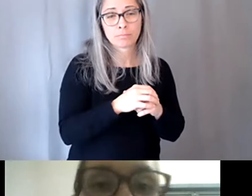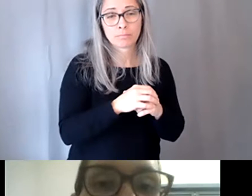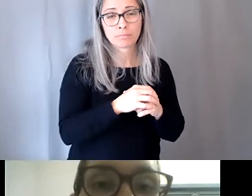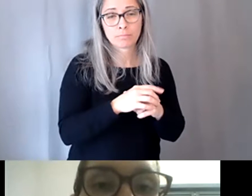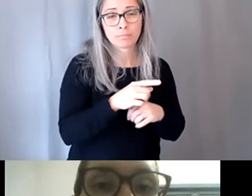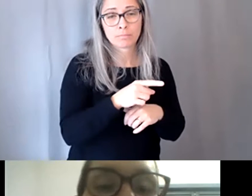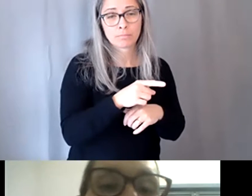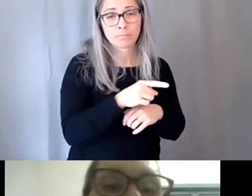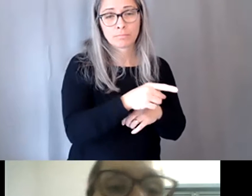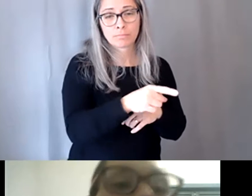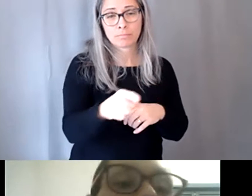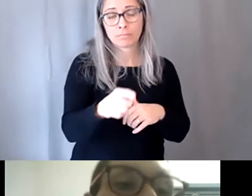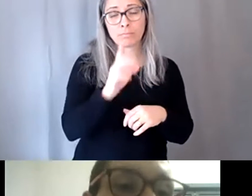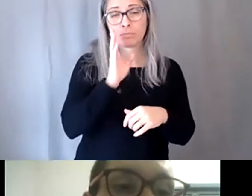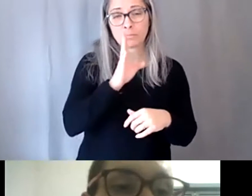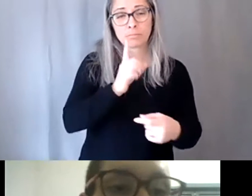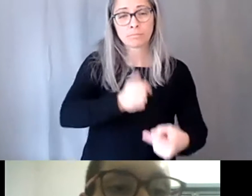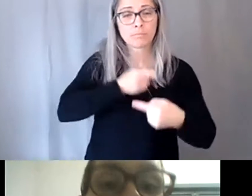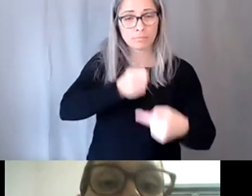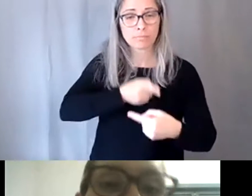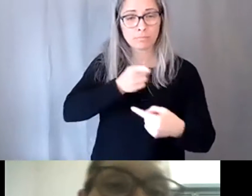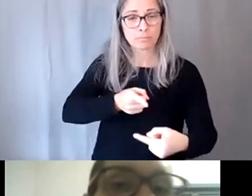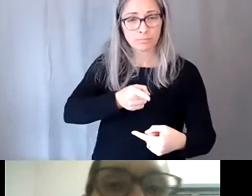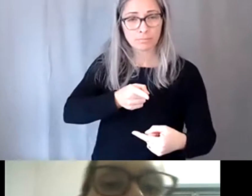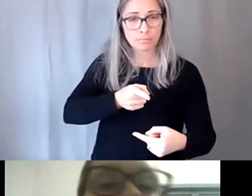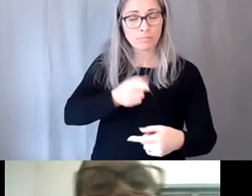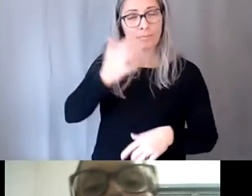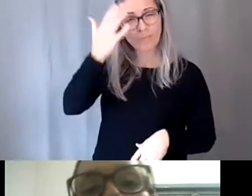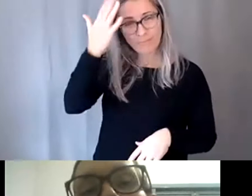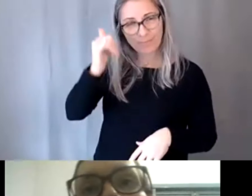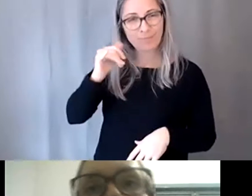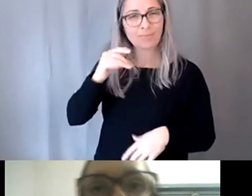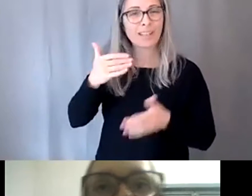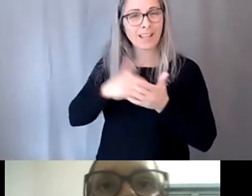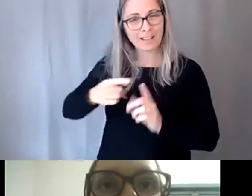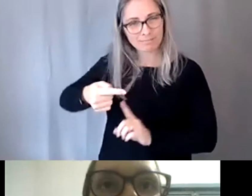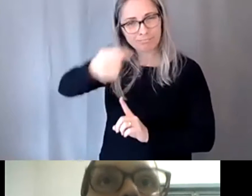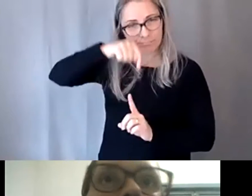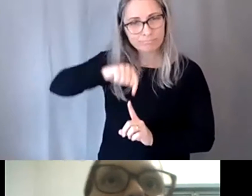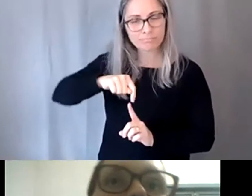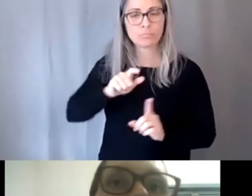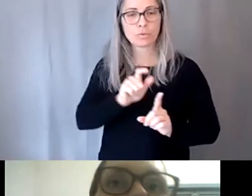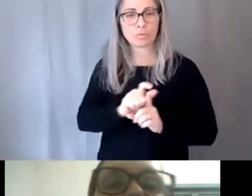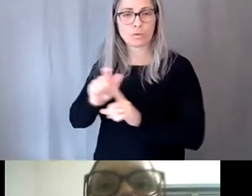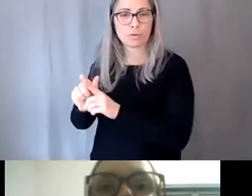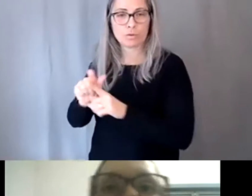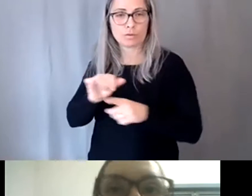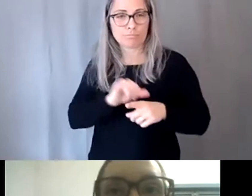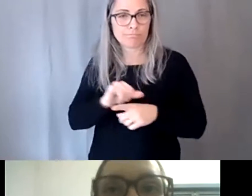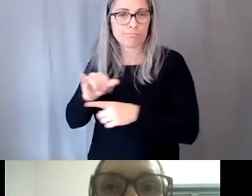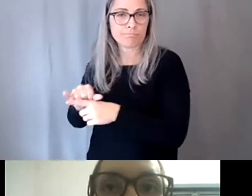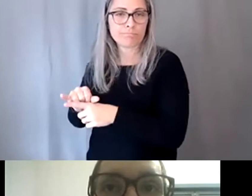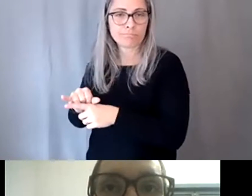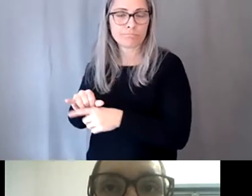because the grammar of functioning besides the